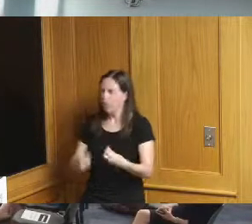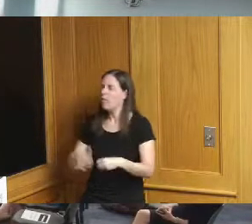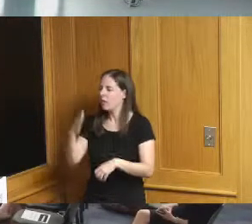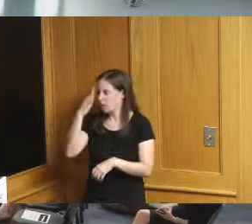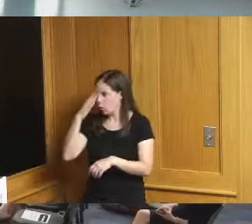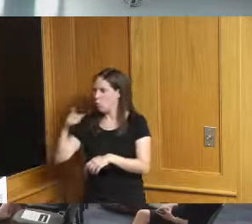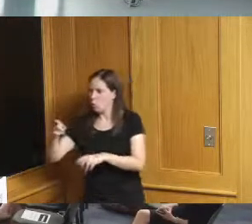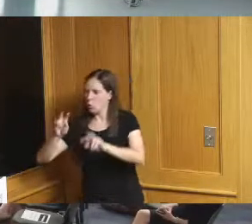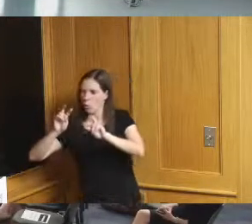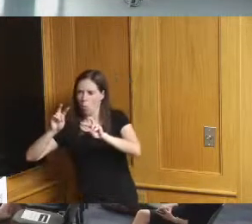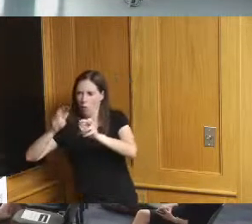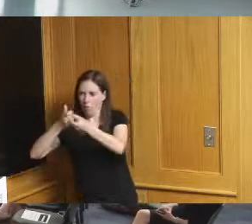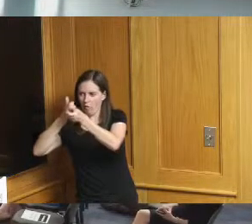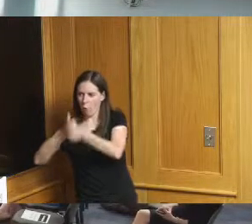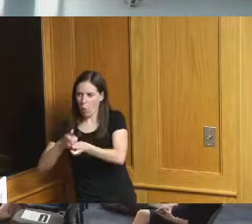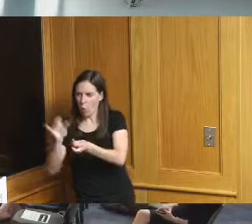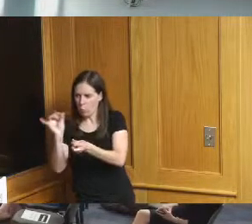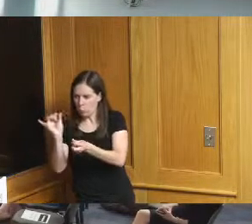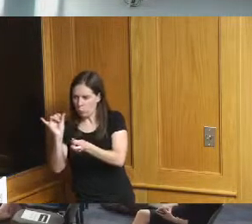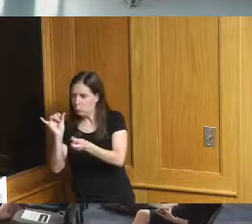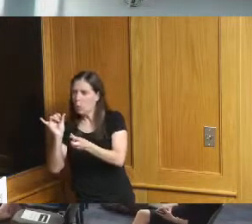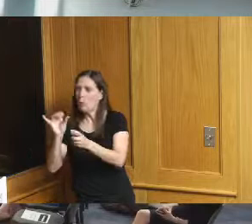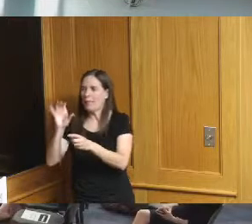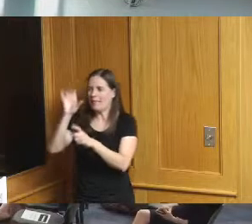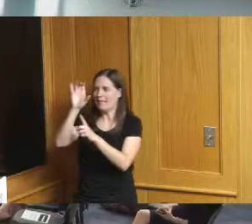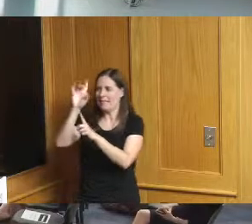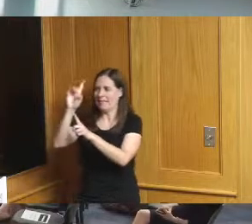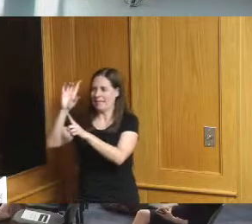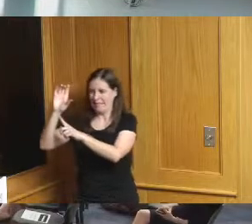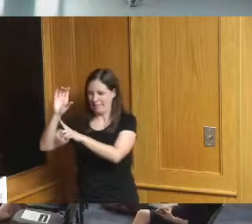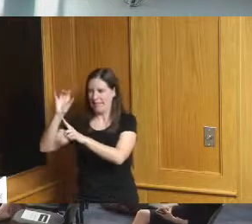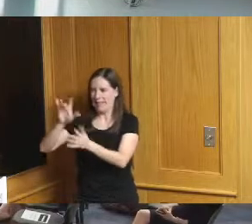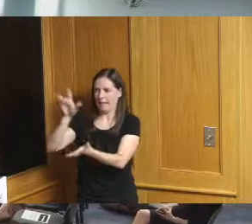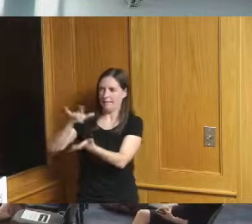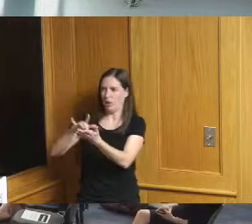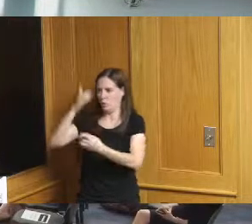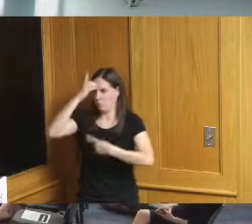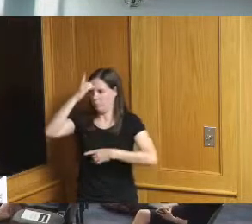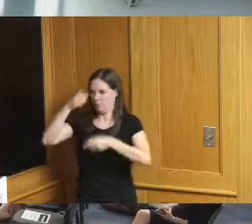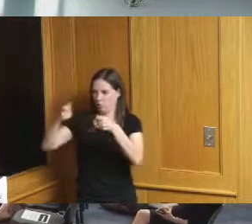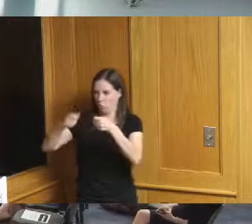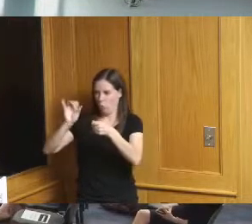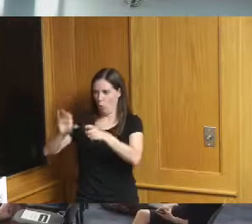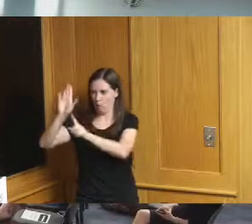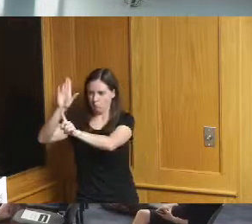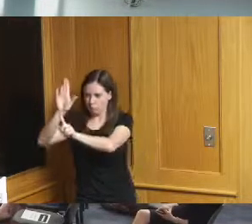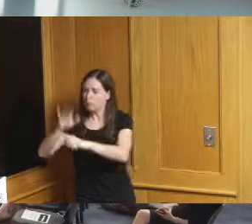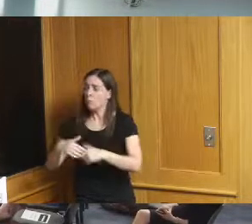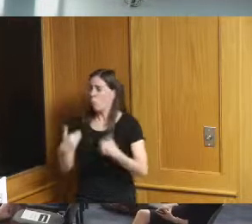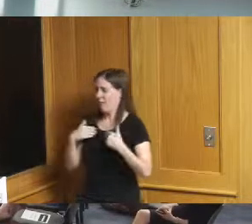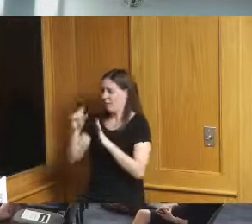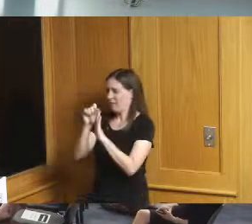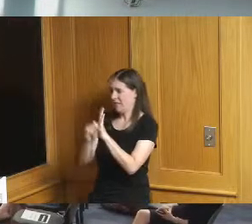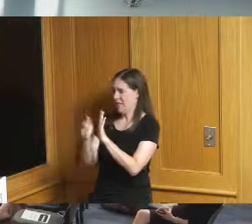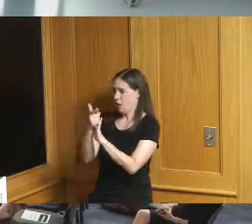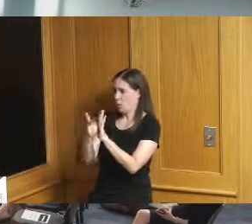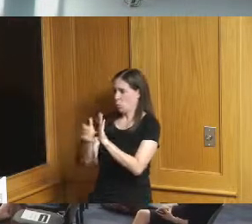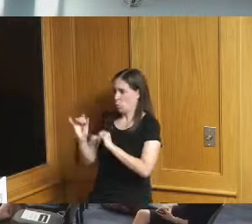watching closely the guidance from the CDC and so and we've got a state law in at play here too so